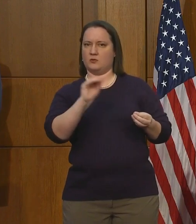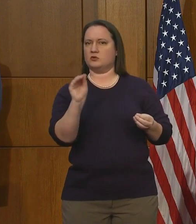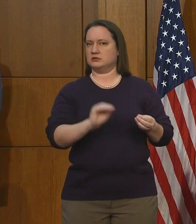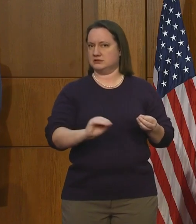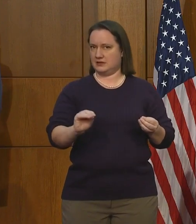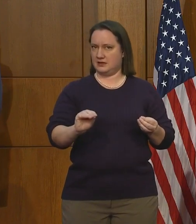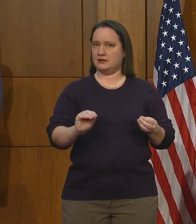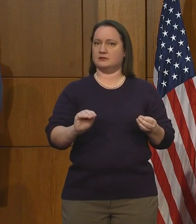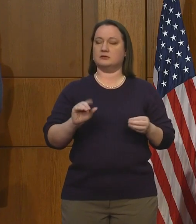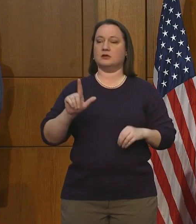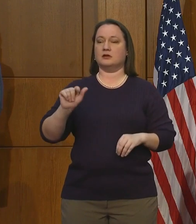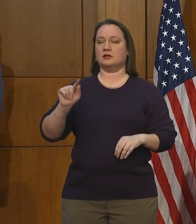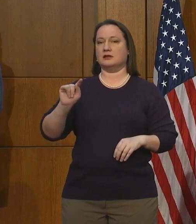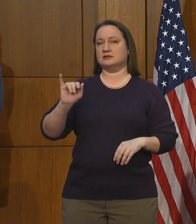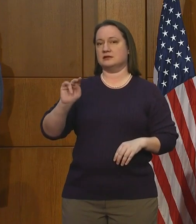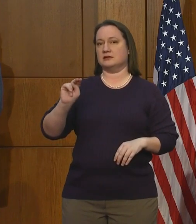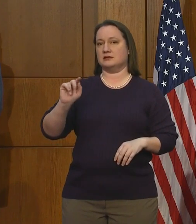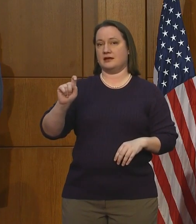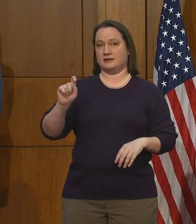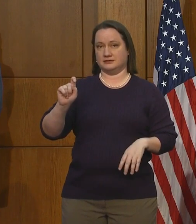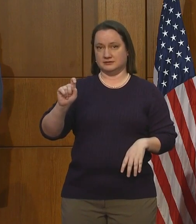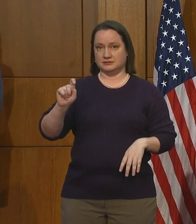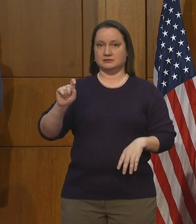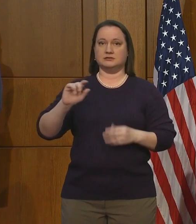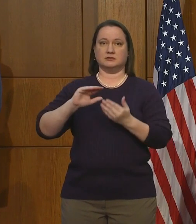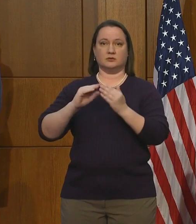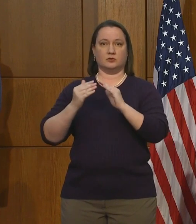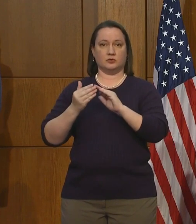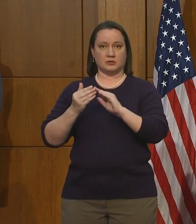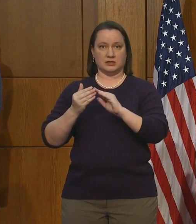TWO HUNDRED AND SEVEN- FIVE